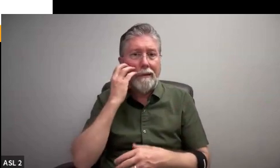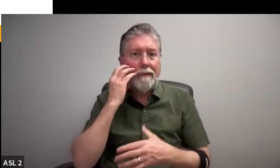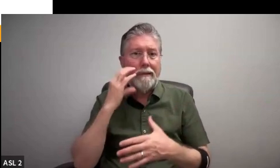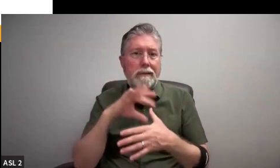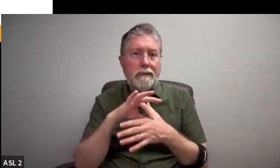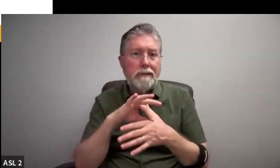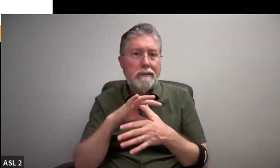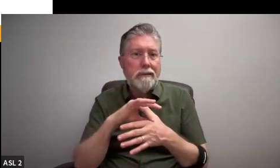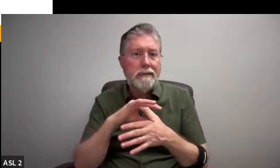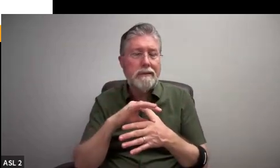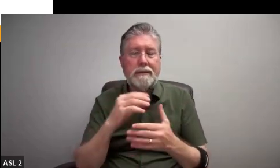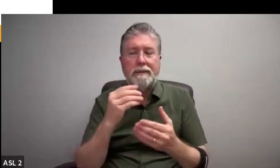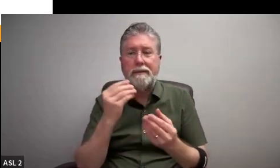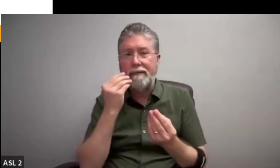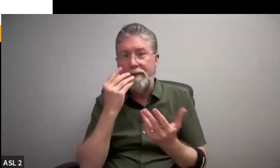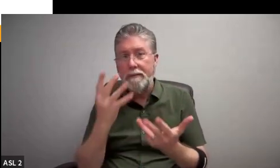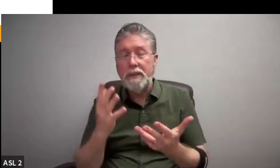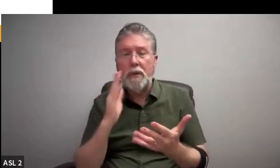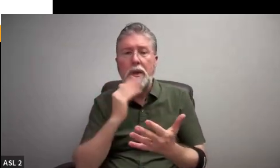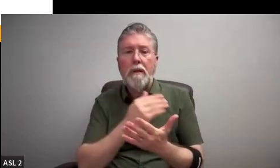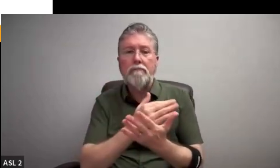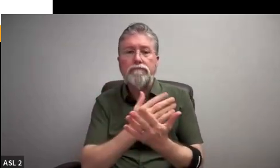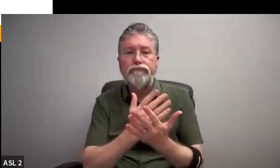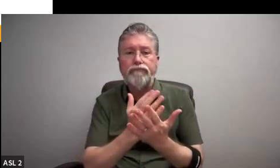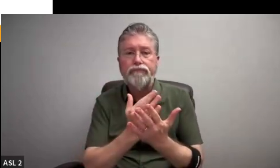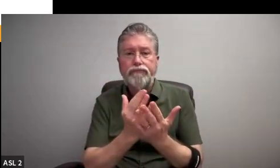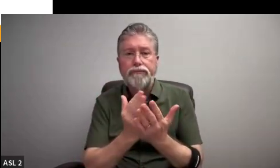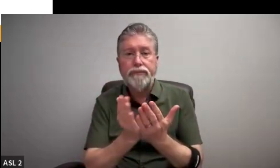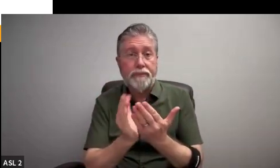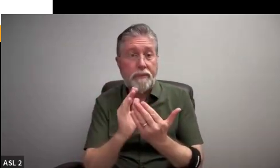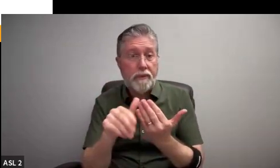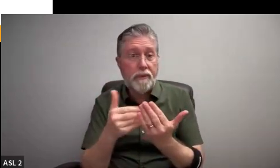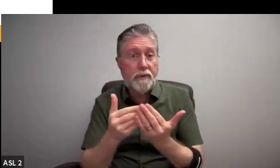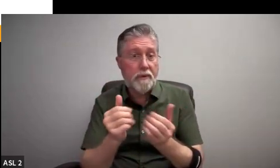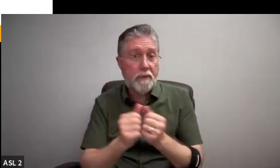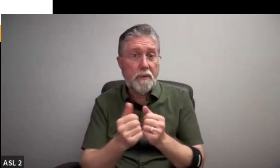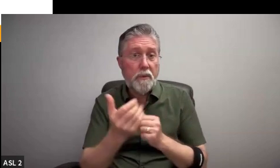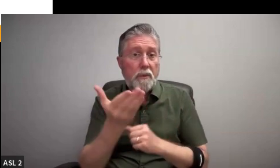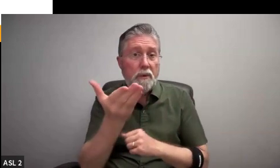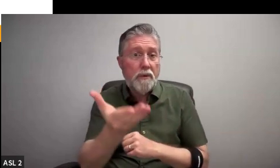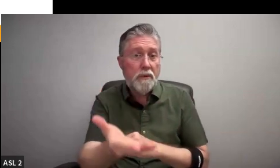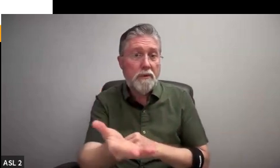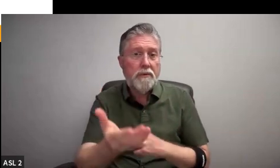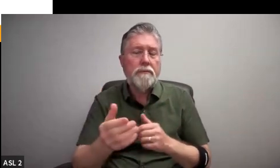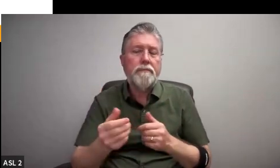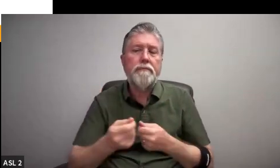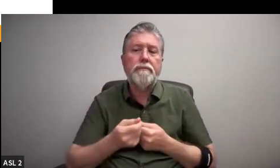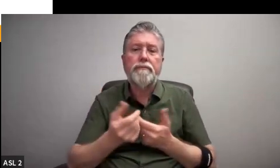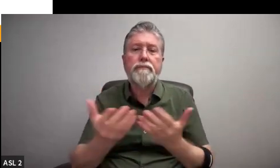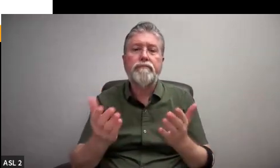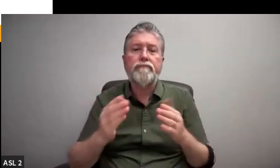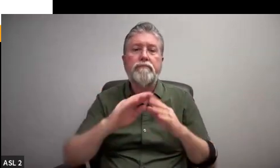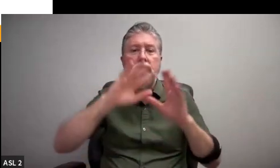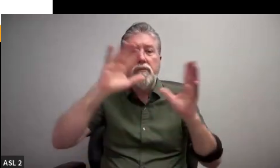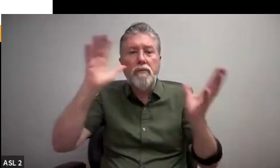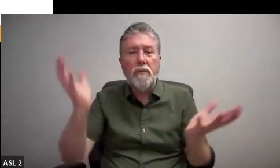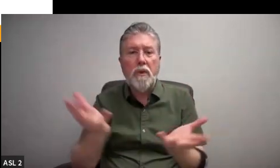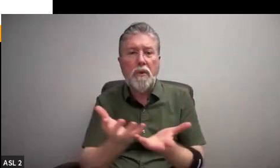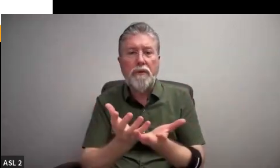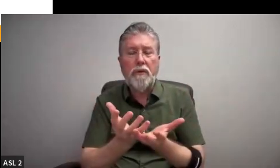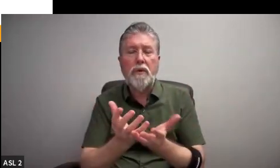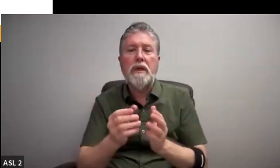to get through it all with you so that we can provide to you the overview on state plan on aging